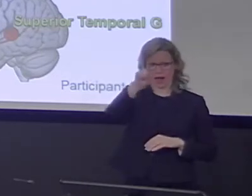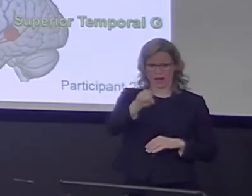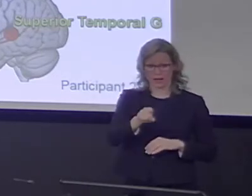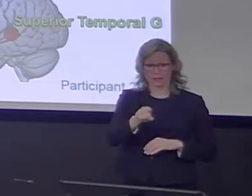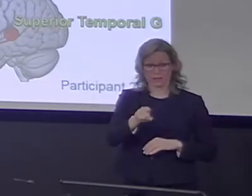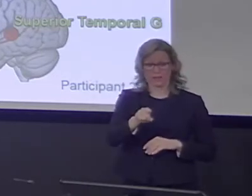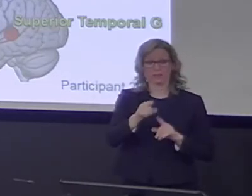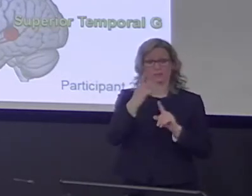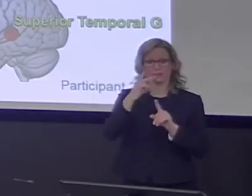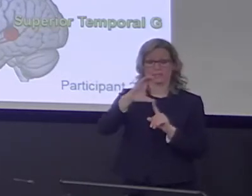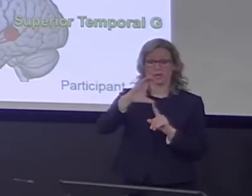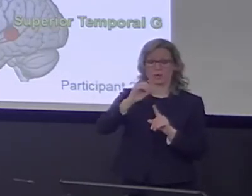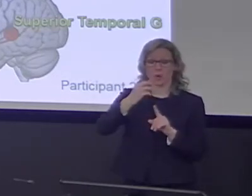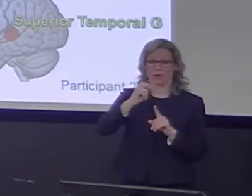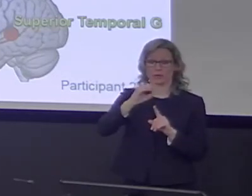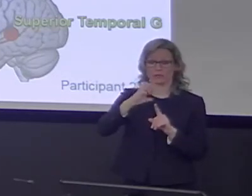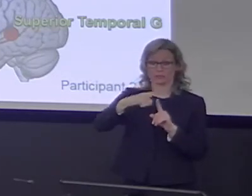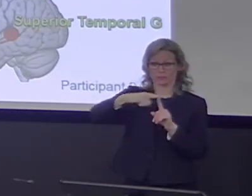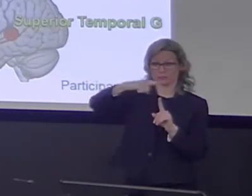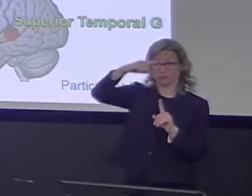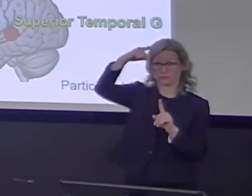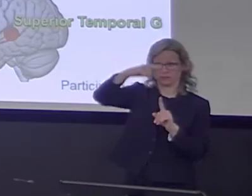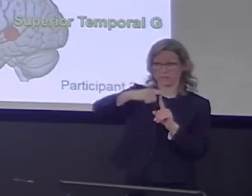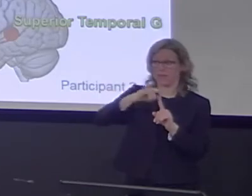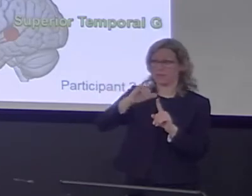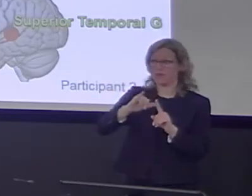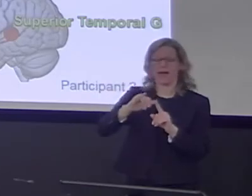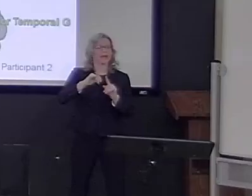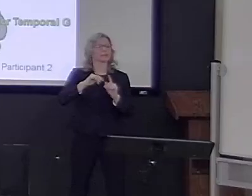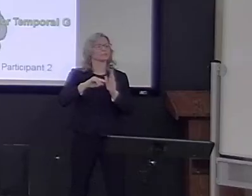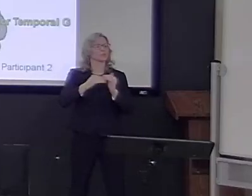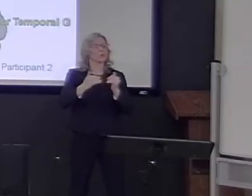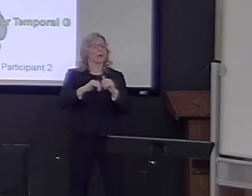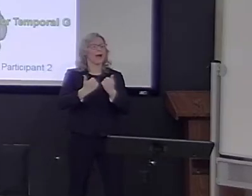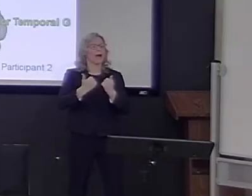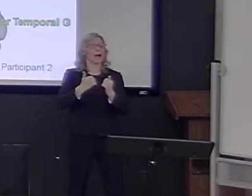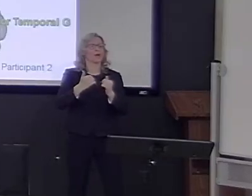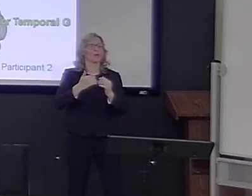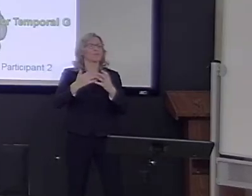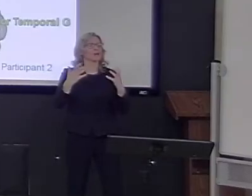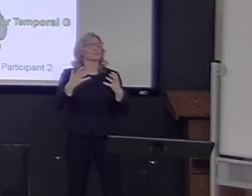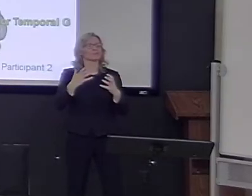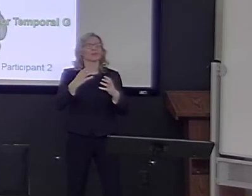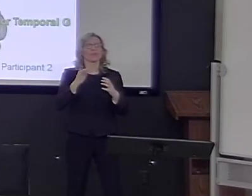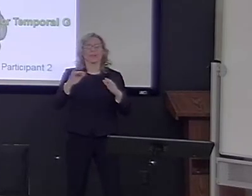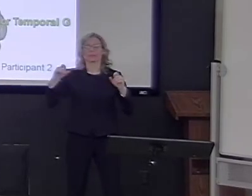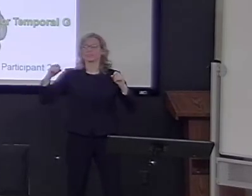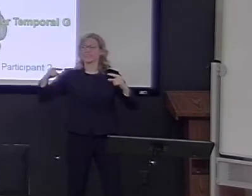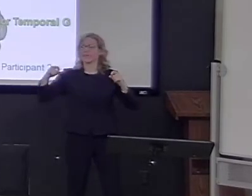so that is the extent to which the signals are correlated. That's the extent to which they're aligned,